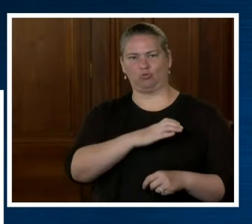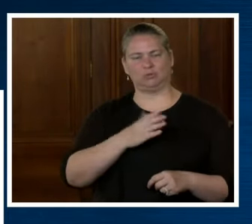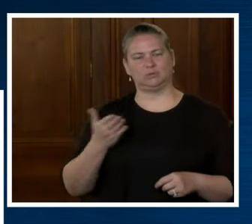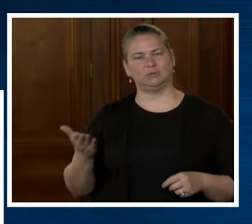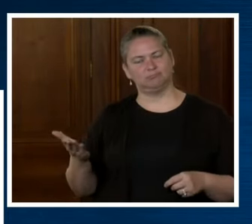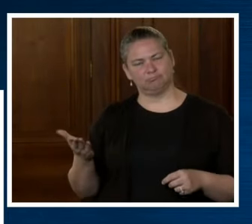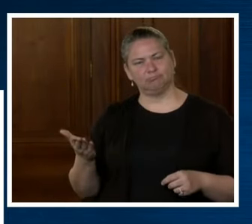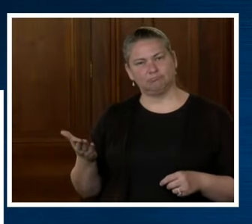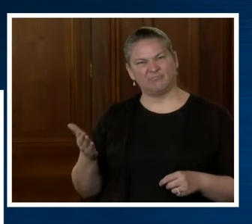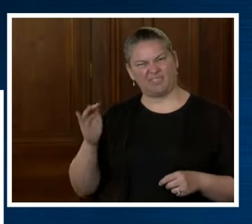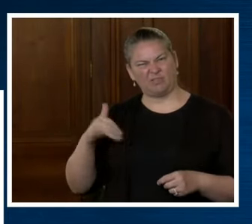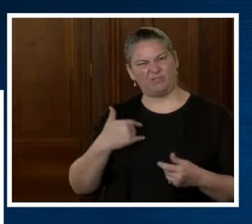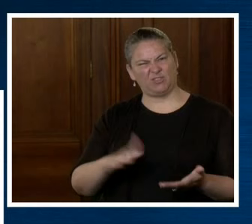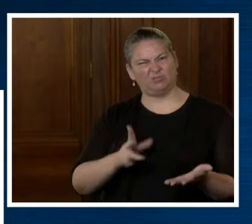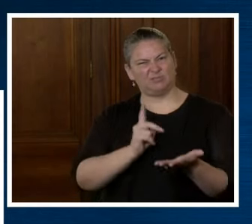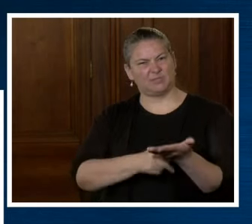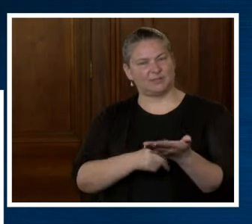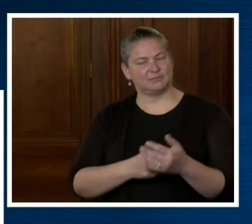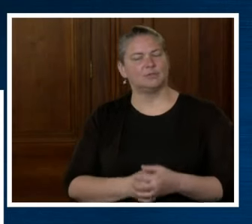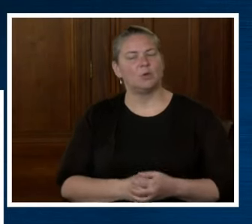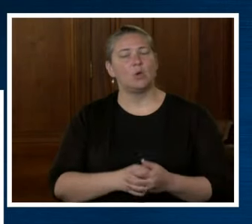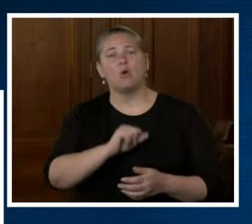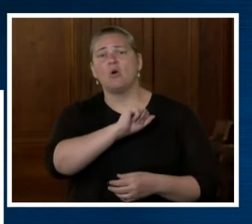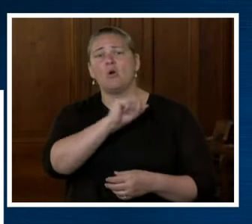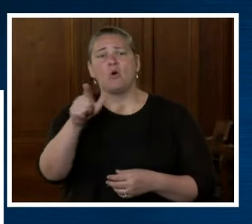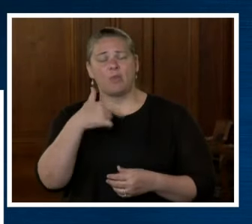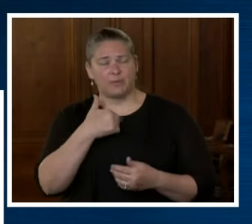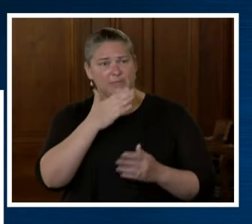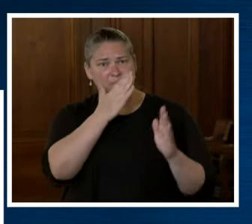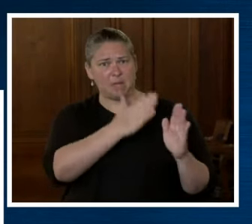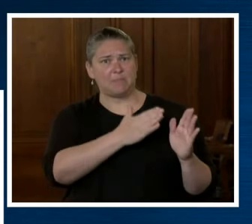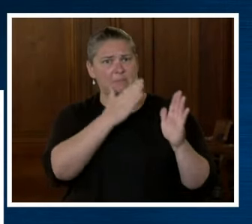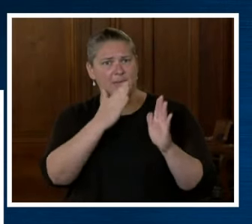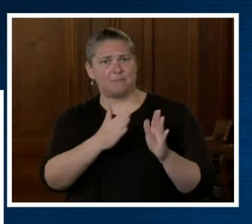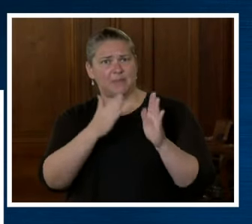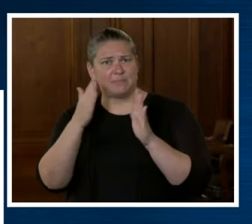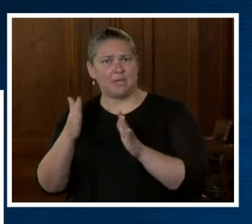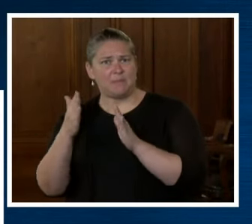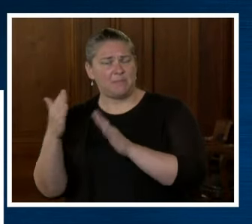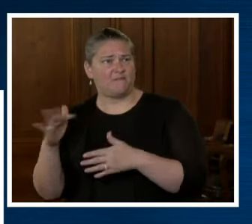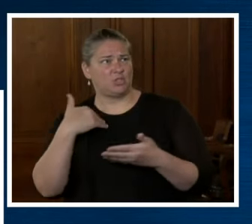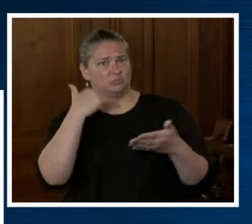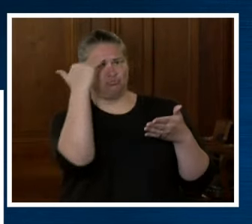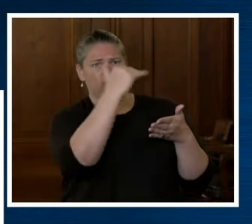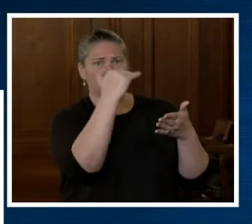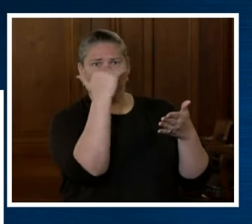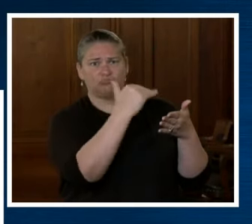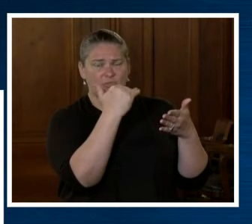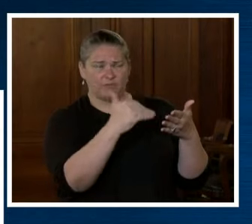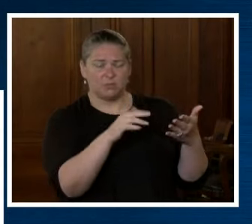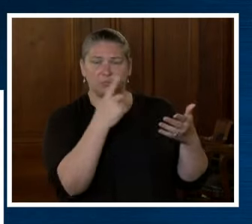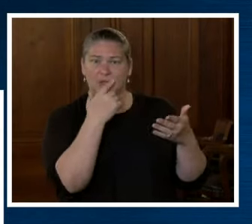THEN IT GOES ON. WE BELIEVE THIS IS A RULING THAT IS ULTIMATELY GOING TO VALIDATE